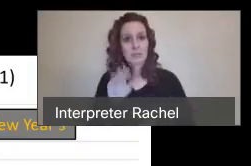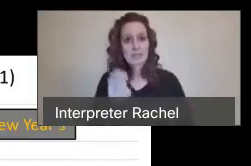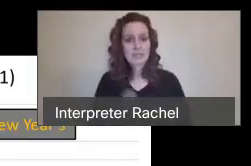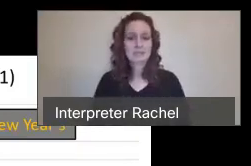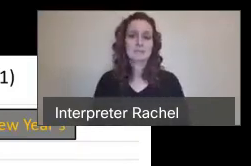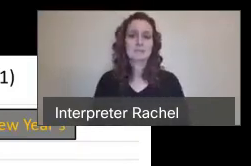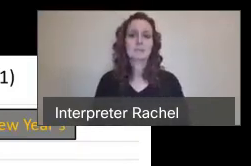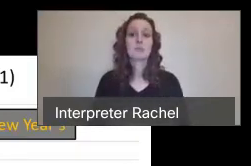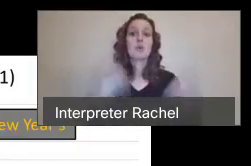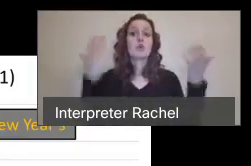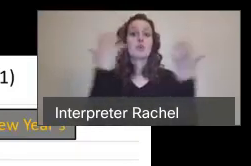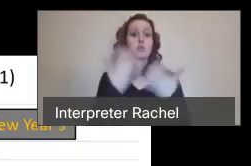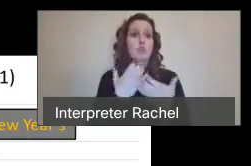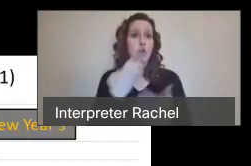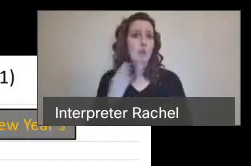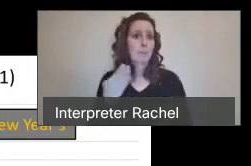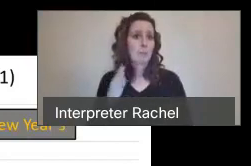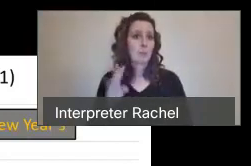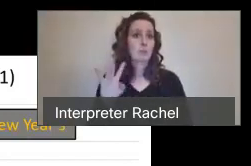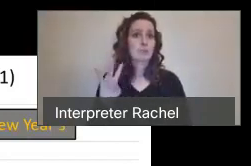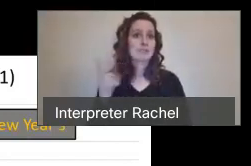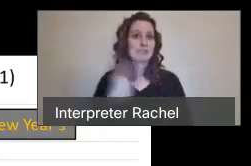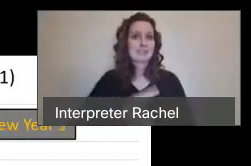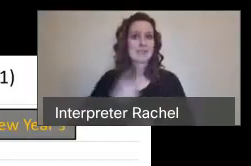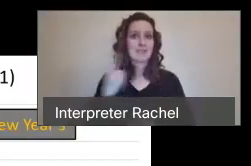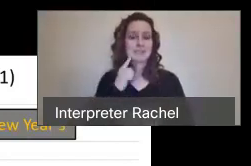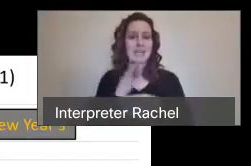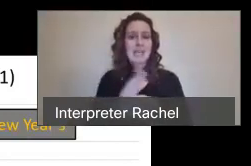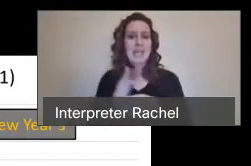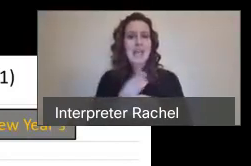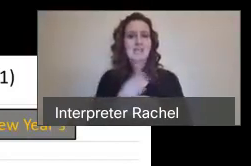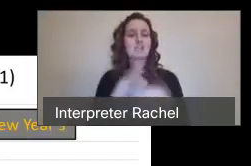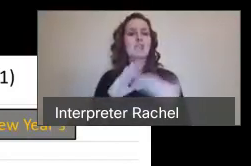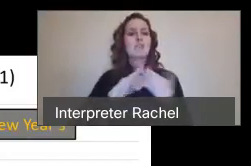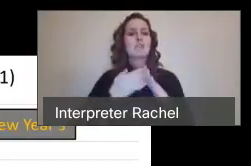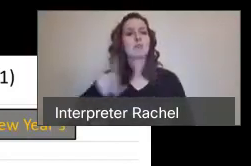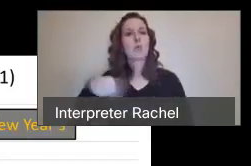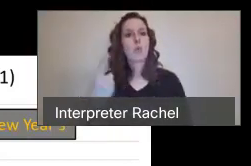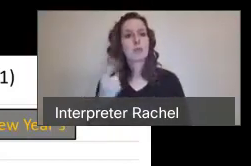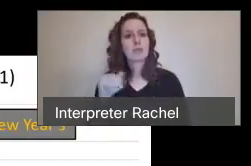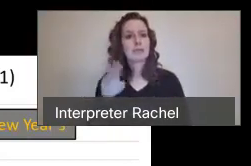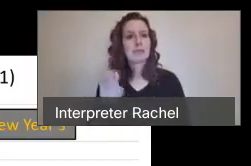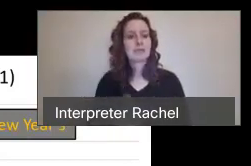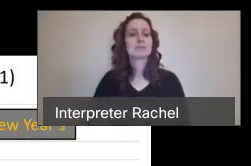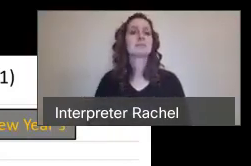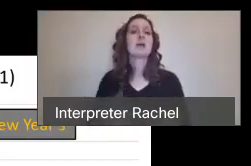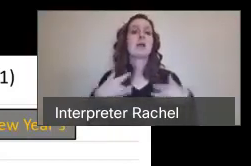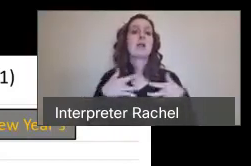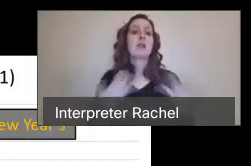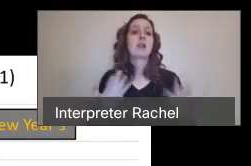blue is the seven day average of community only cases and the light blue is the 14 day average